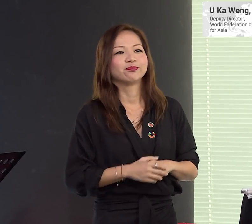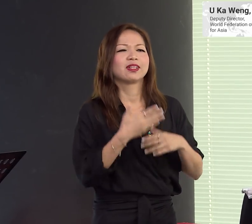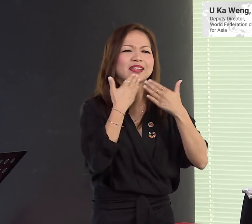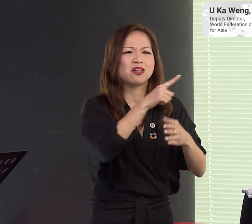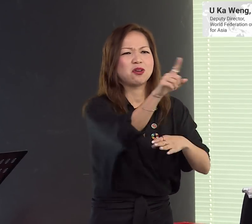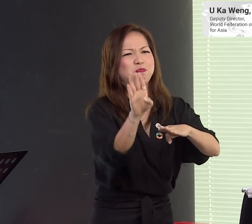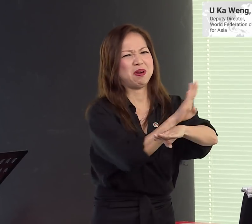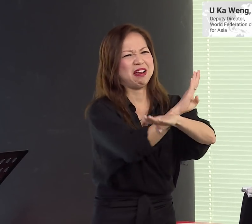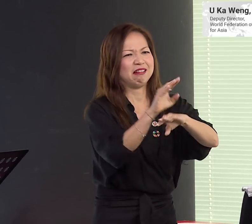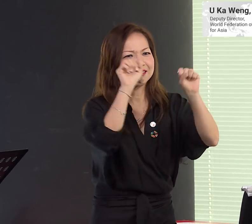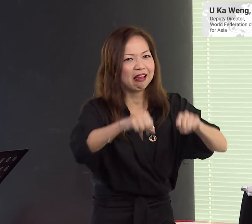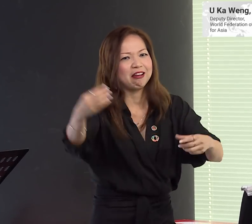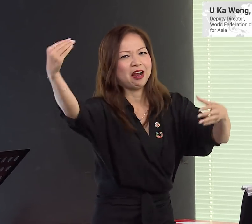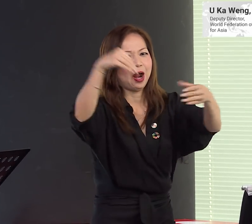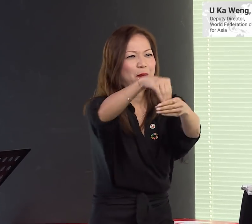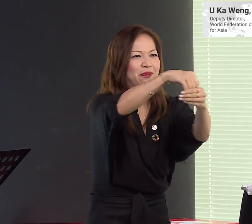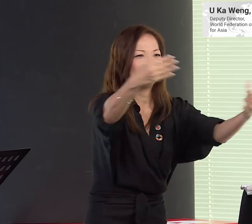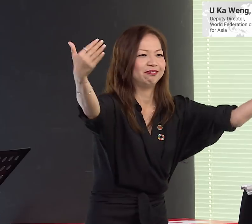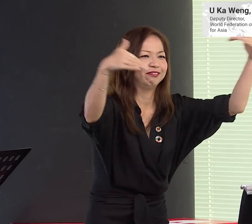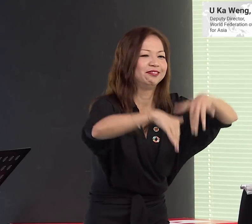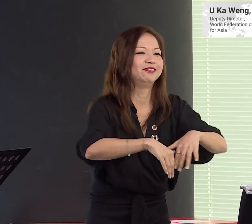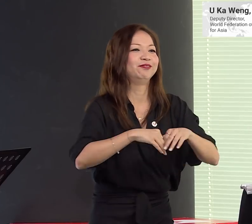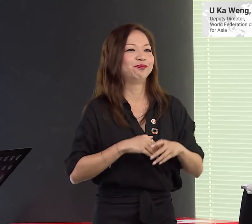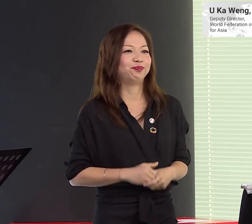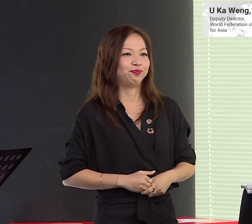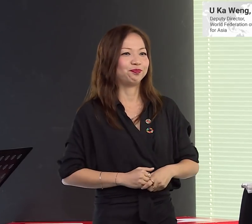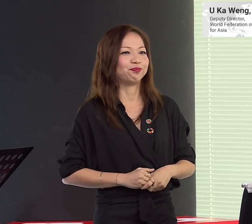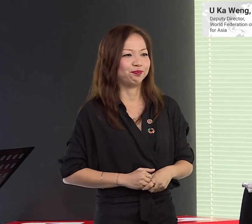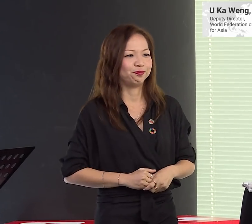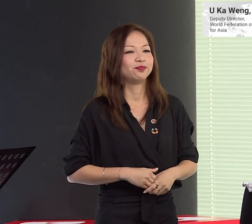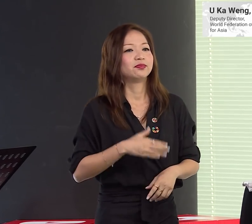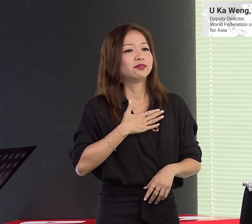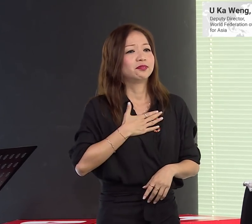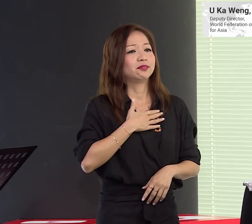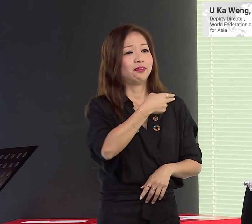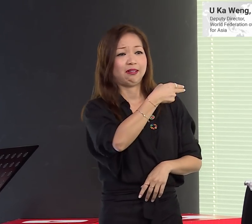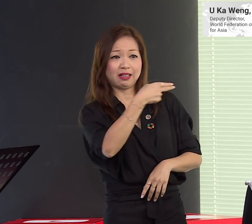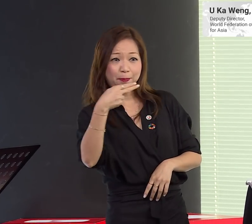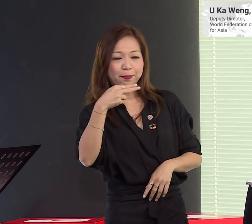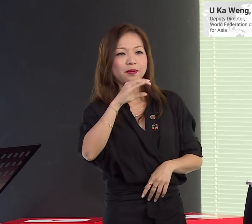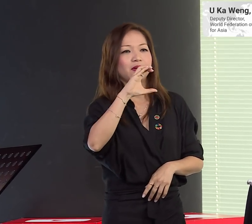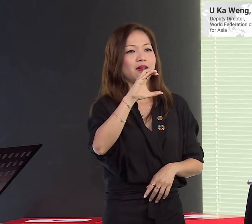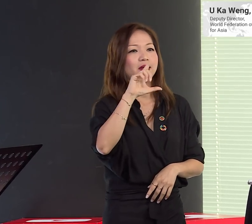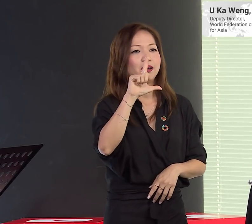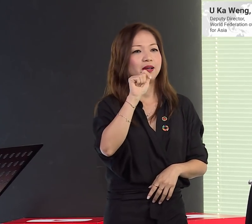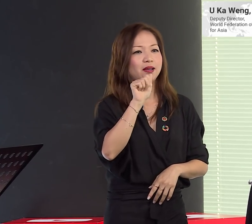International Day of Sign Languages, our commemorative I would first like to thank everyone